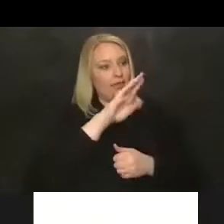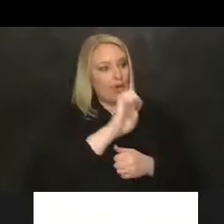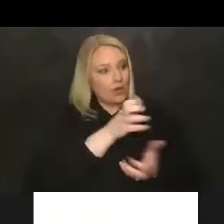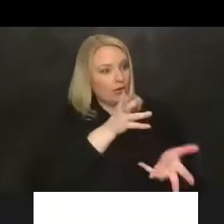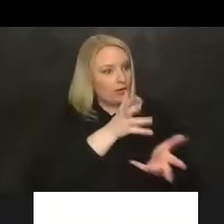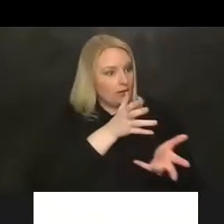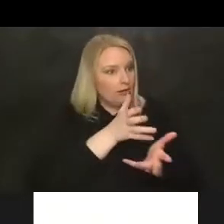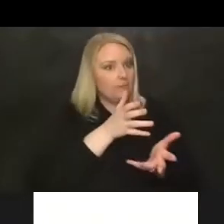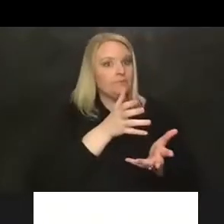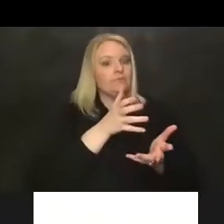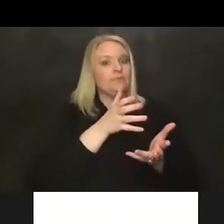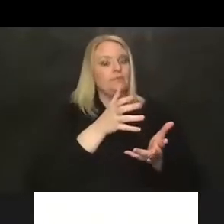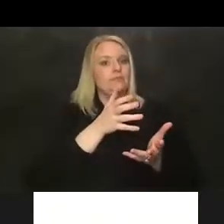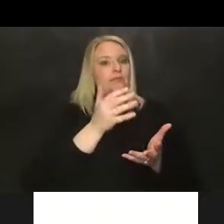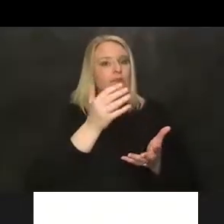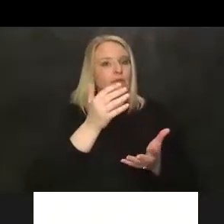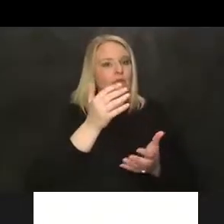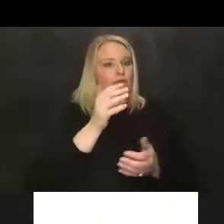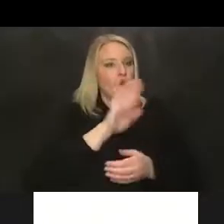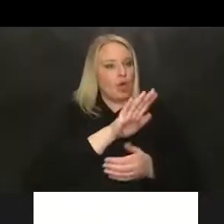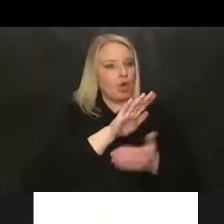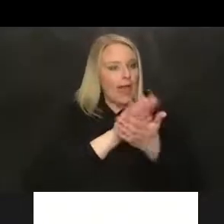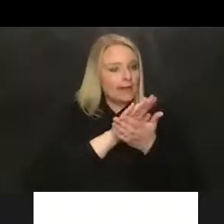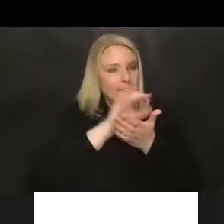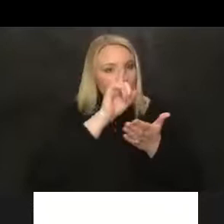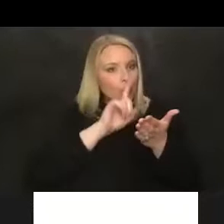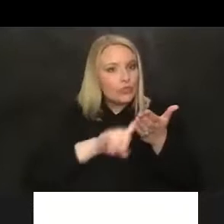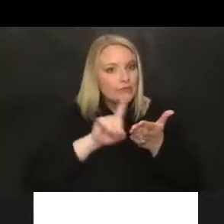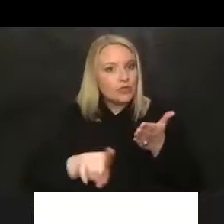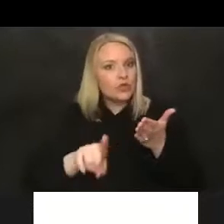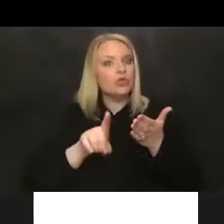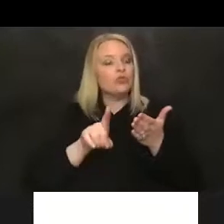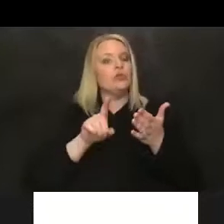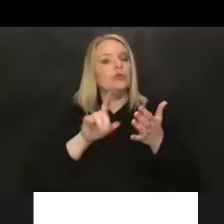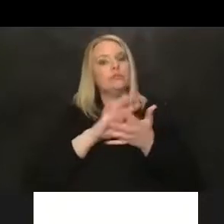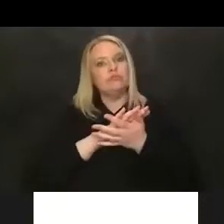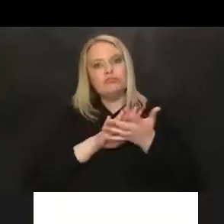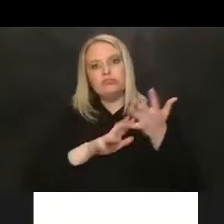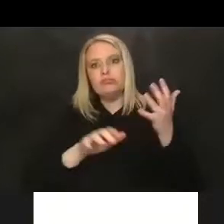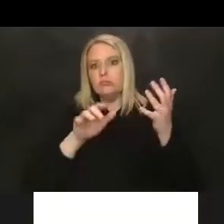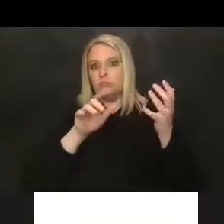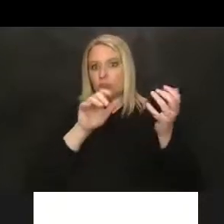you know, consciousness and her academic research, and you, and and all of you, all, you know, focused on,